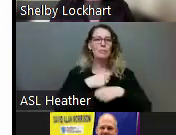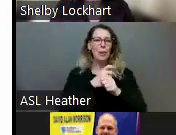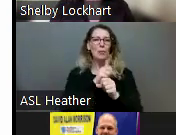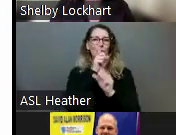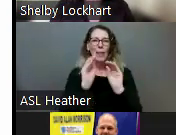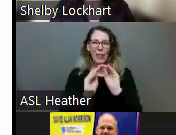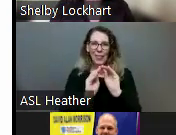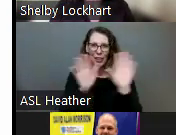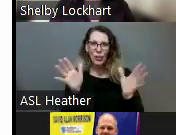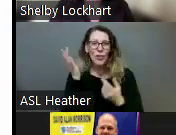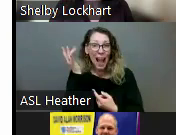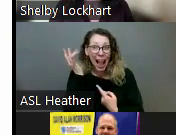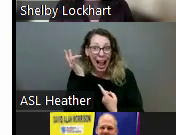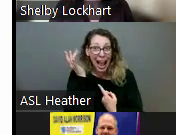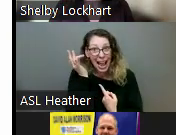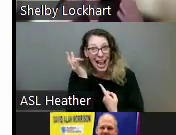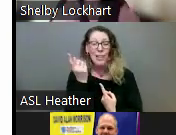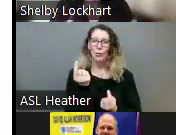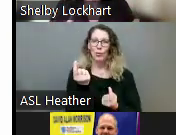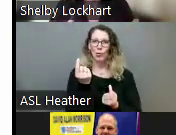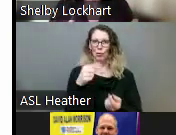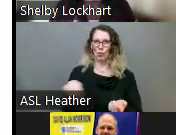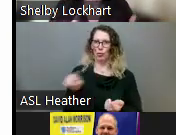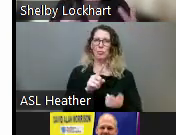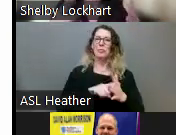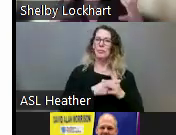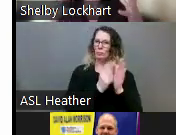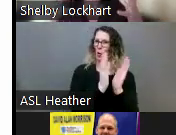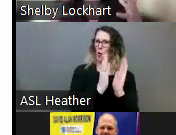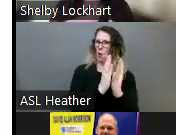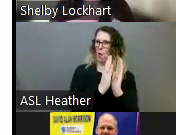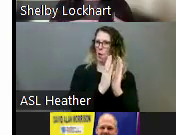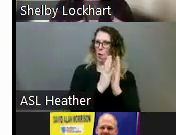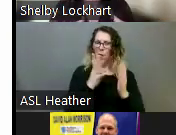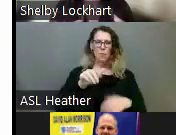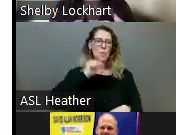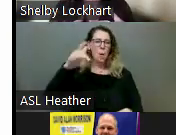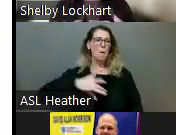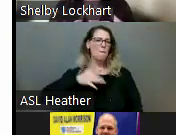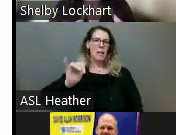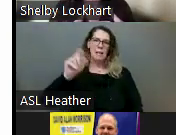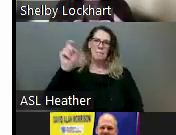what you're doing . Start small you know, don't feel like you have to improve your